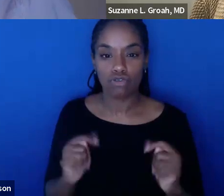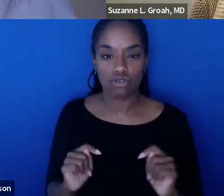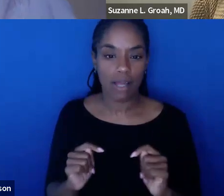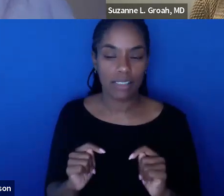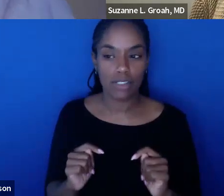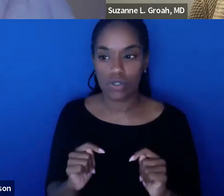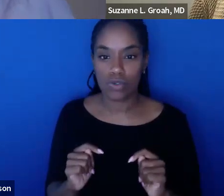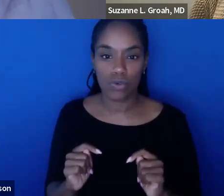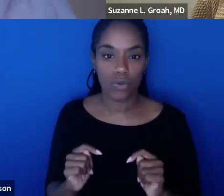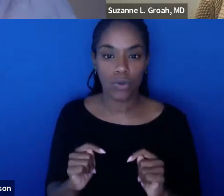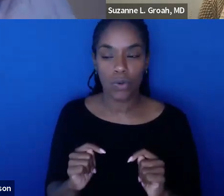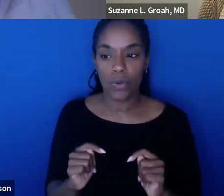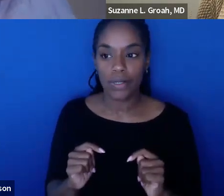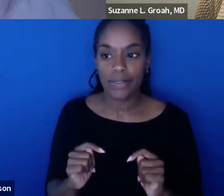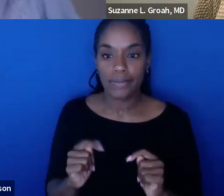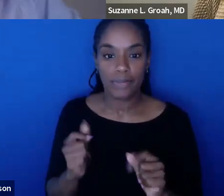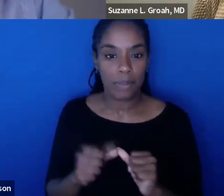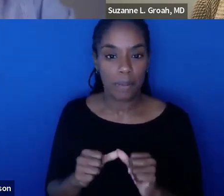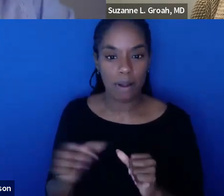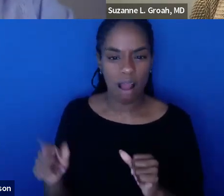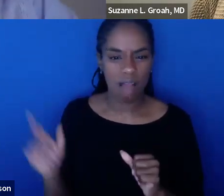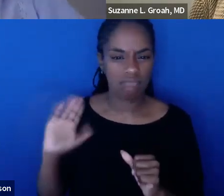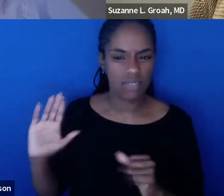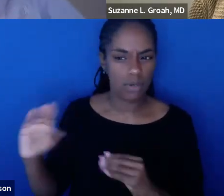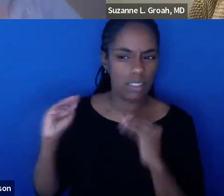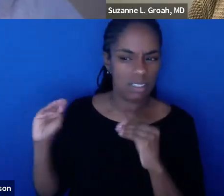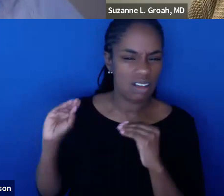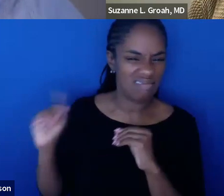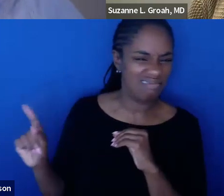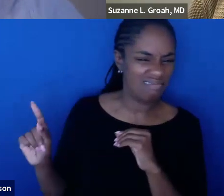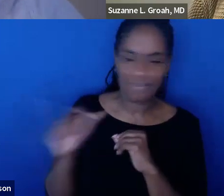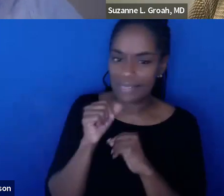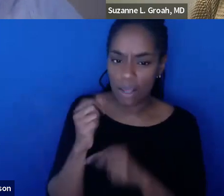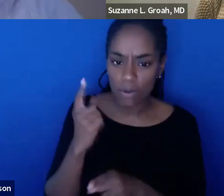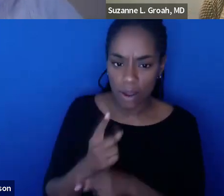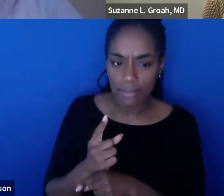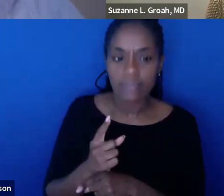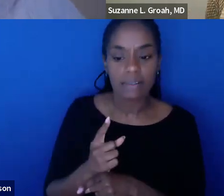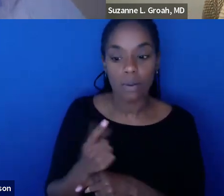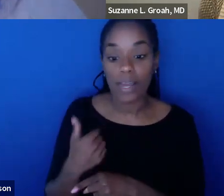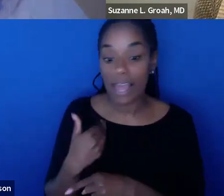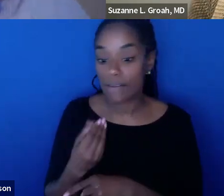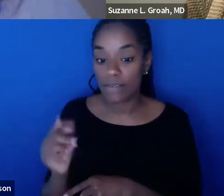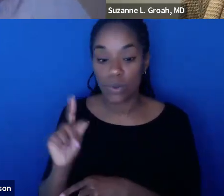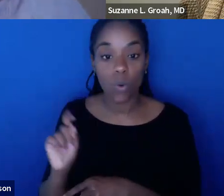And that's a really difficult thing to get over. There's a couple of questions here about UTI.